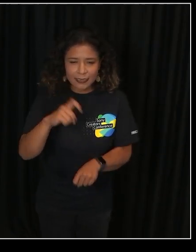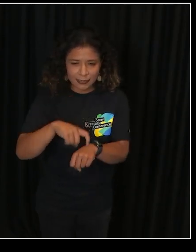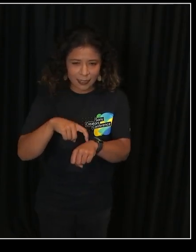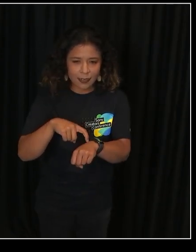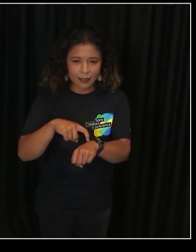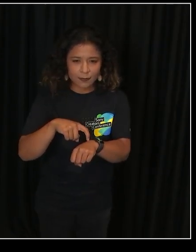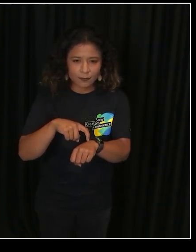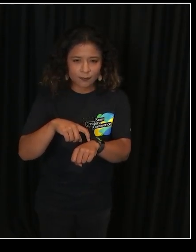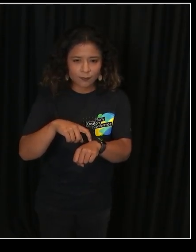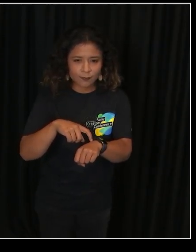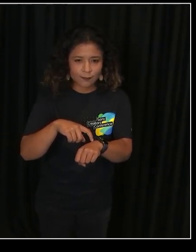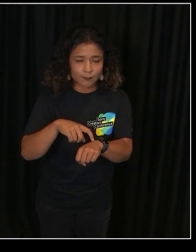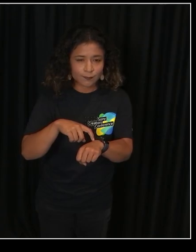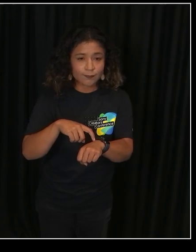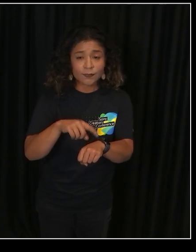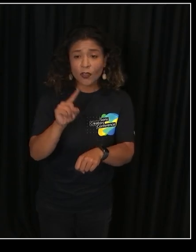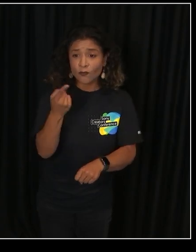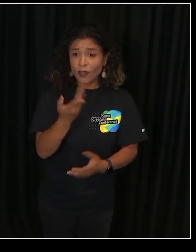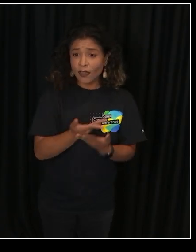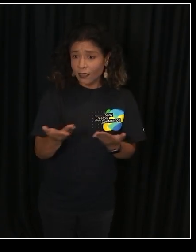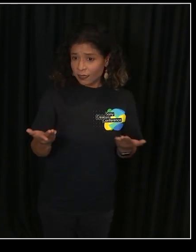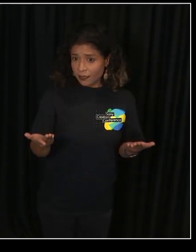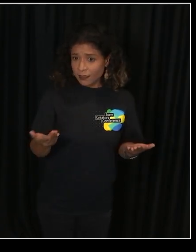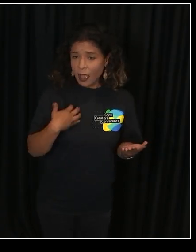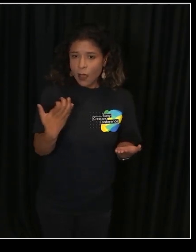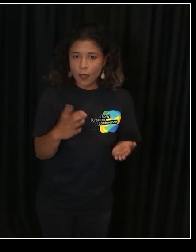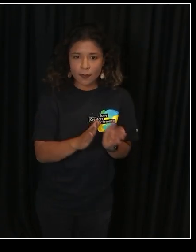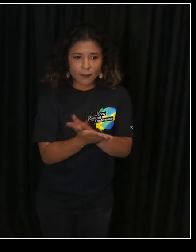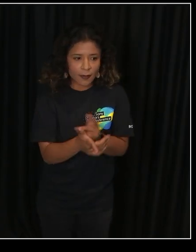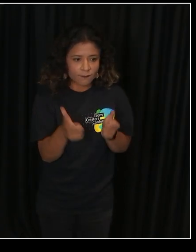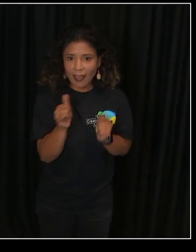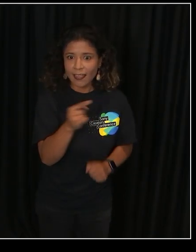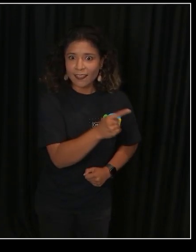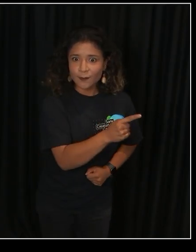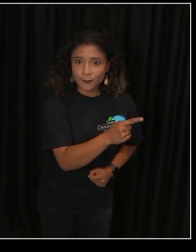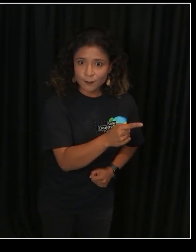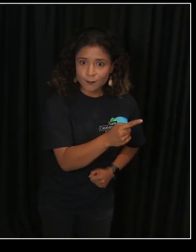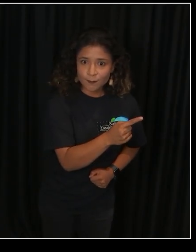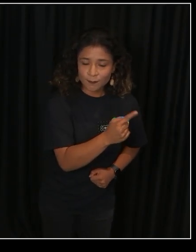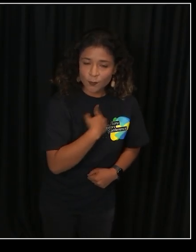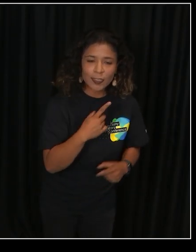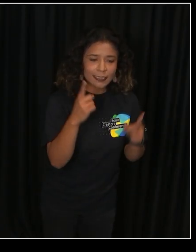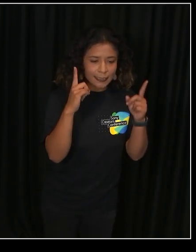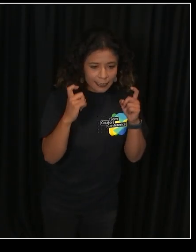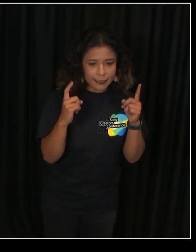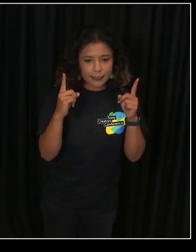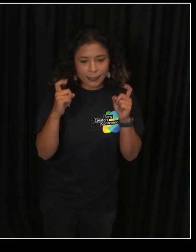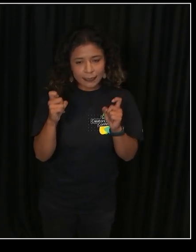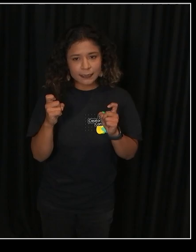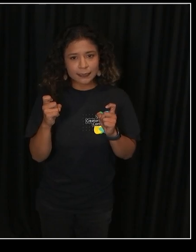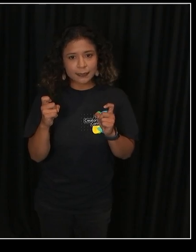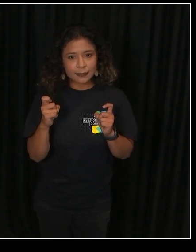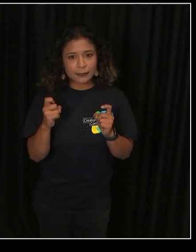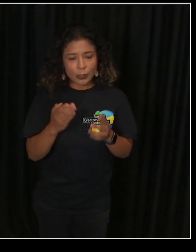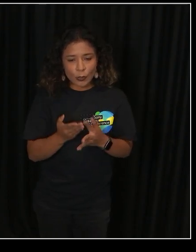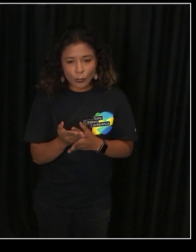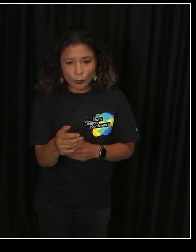So we wanted... so first thing we had to do is become as fast as them. And so we did tests and got through our training, got better and better.